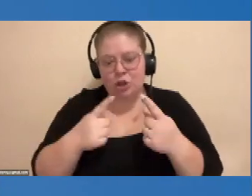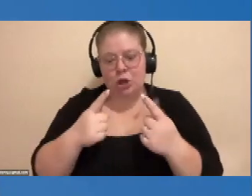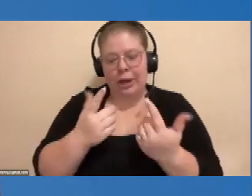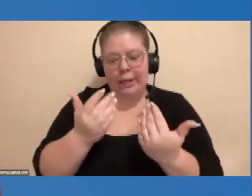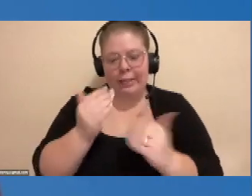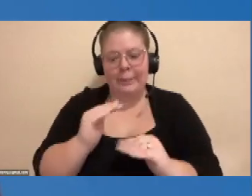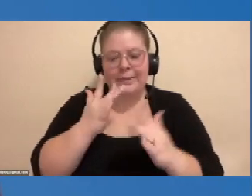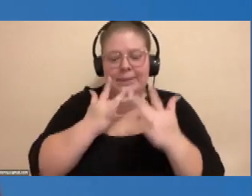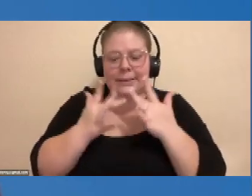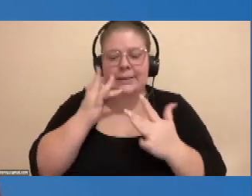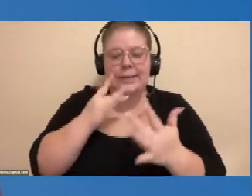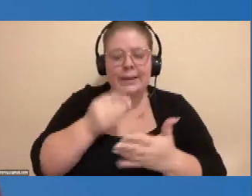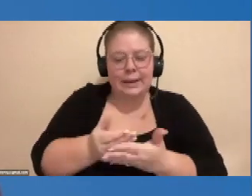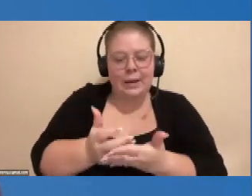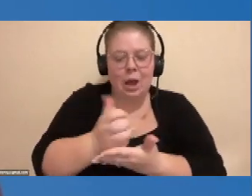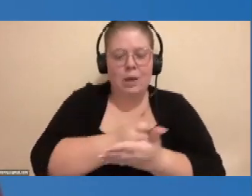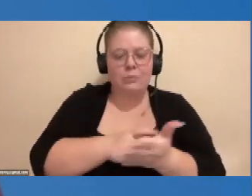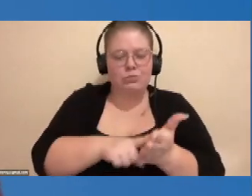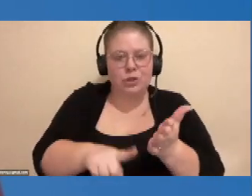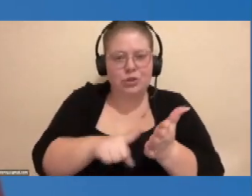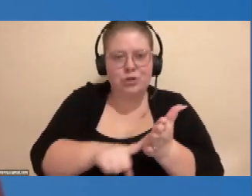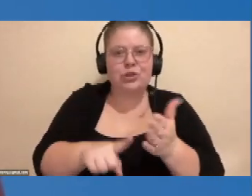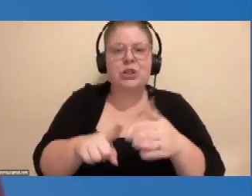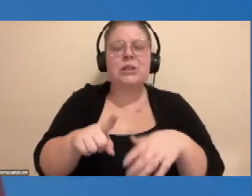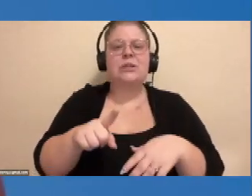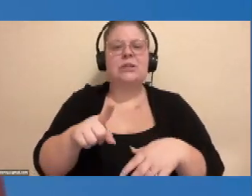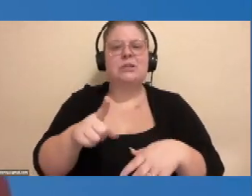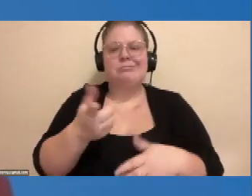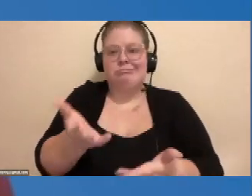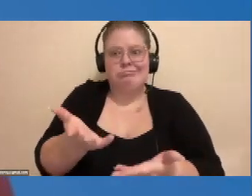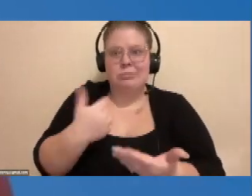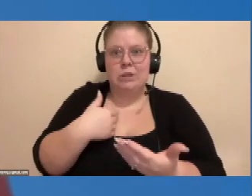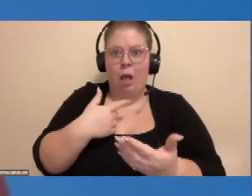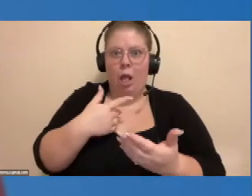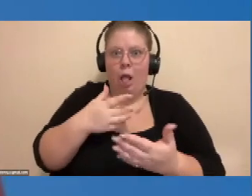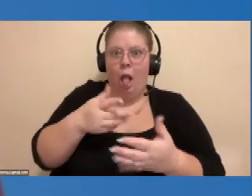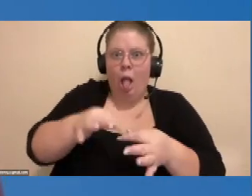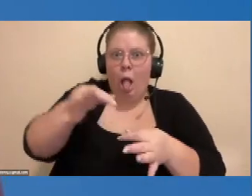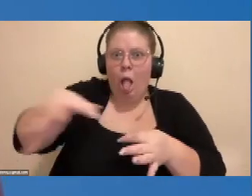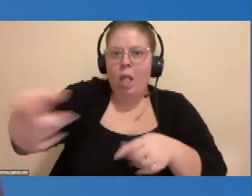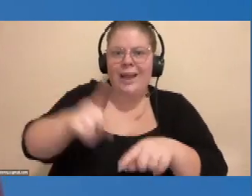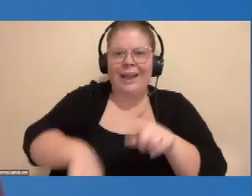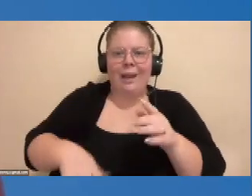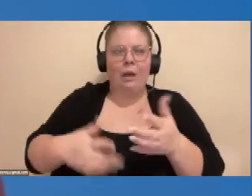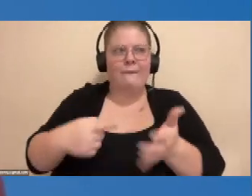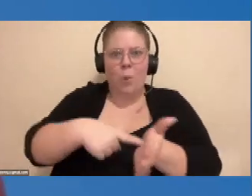can't afford to wait and end up going into nursing facilities to